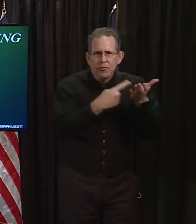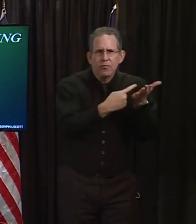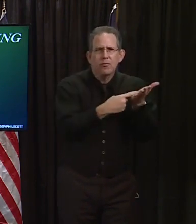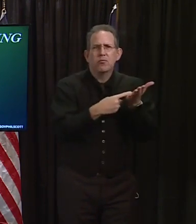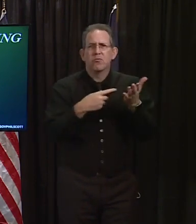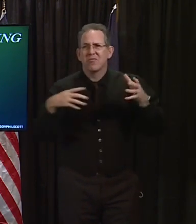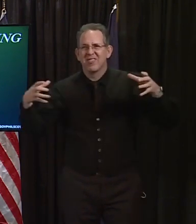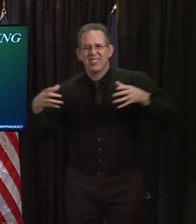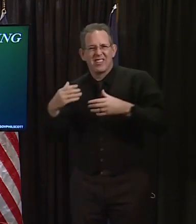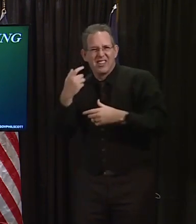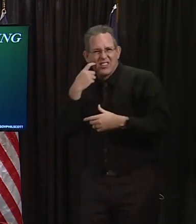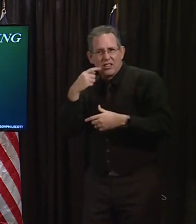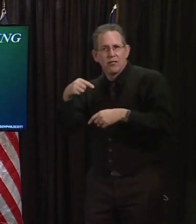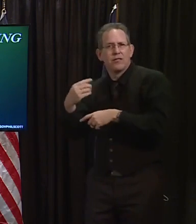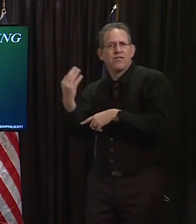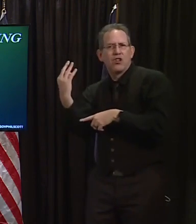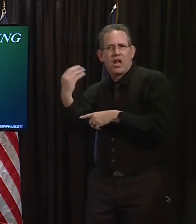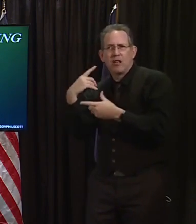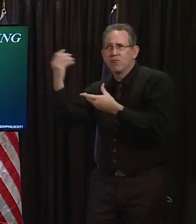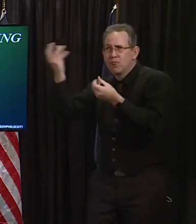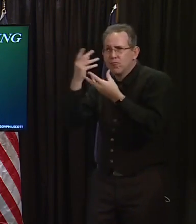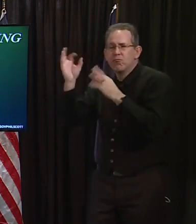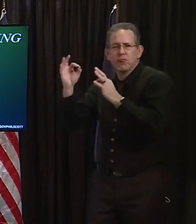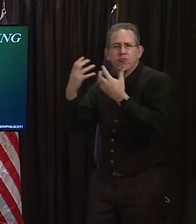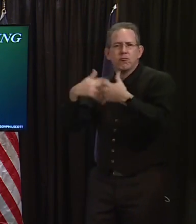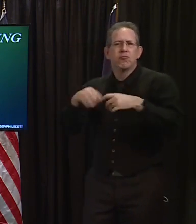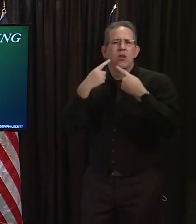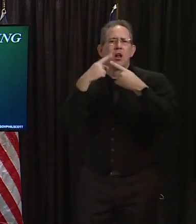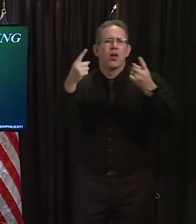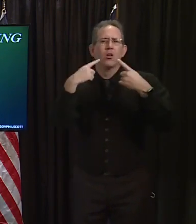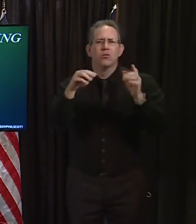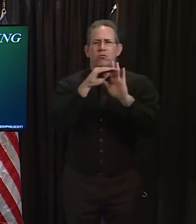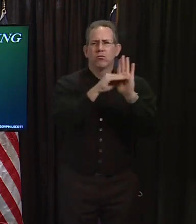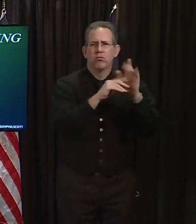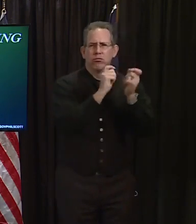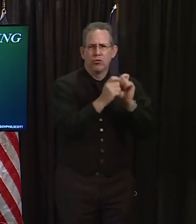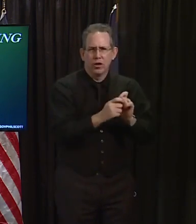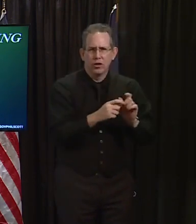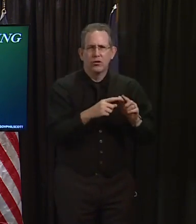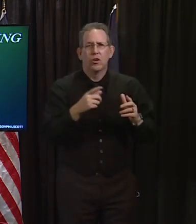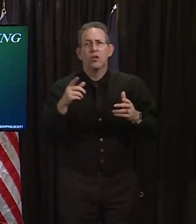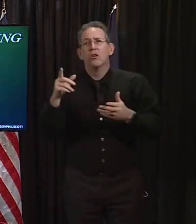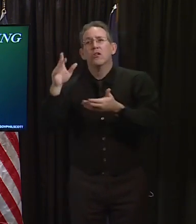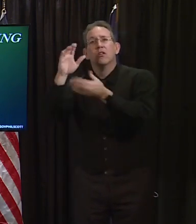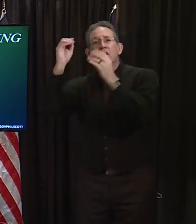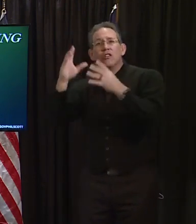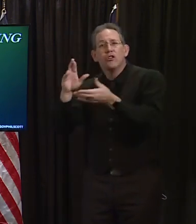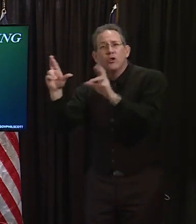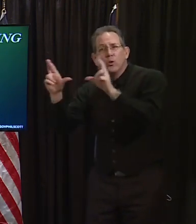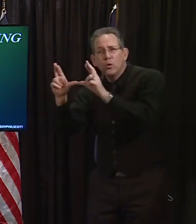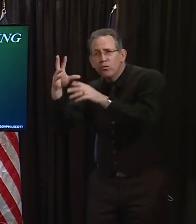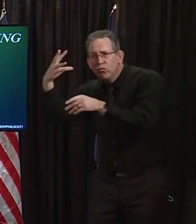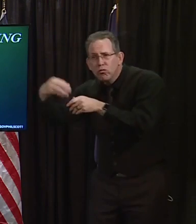with the leadership of all the major education associations, including the school board association, the Superintendent's Association, the